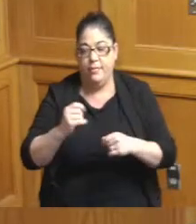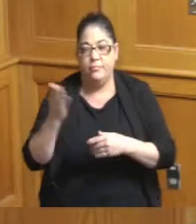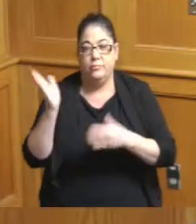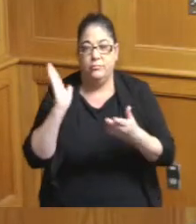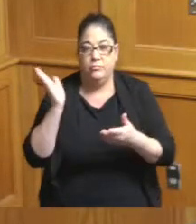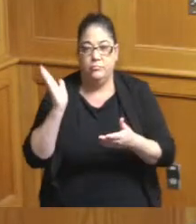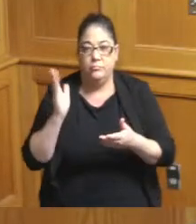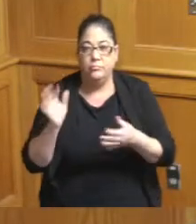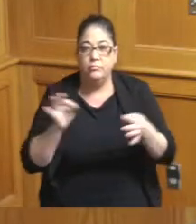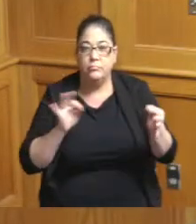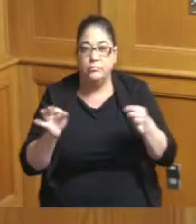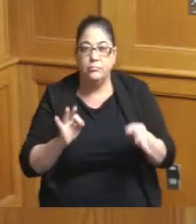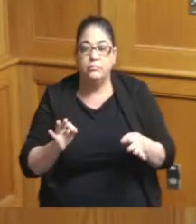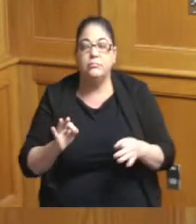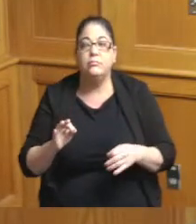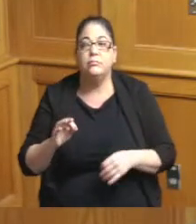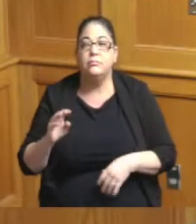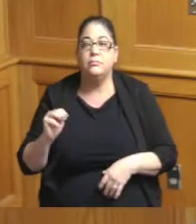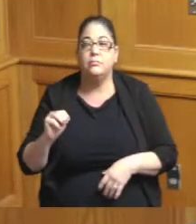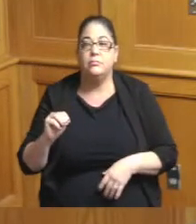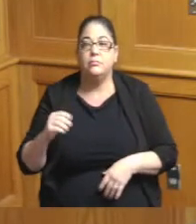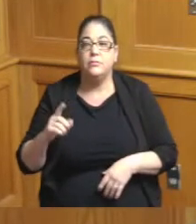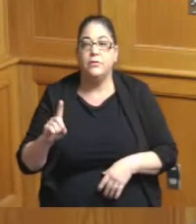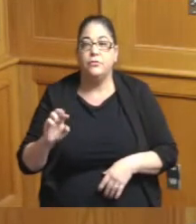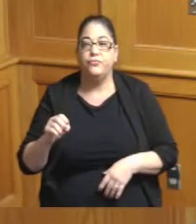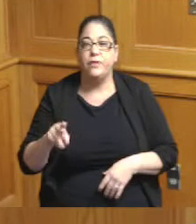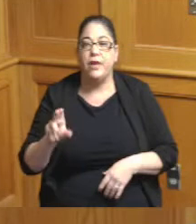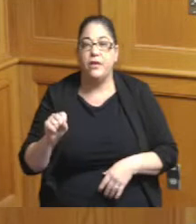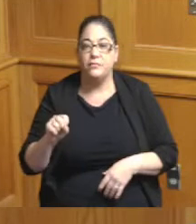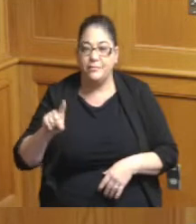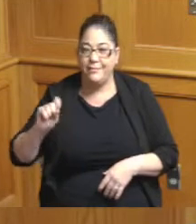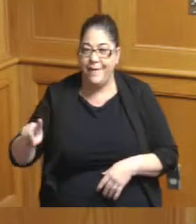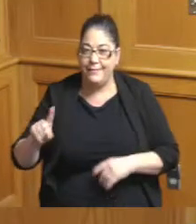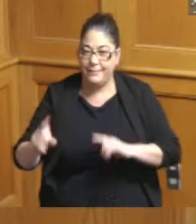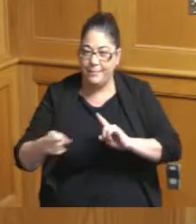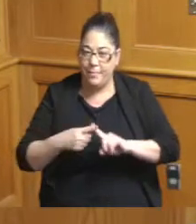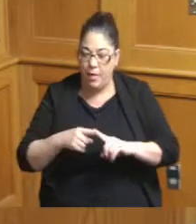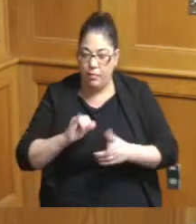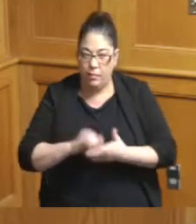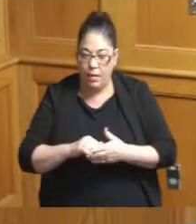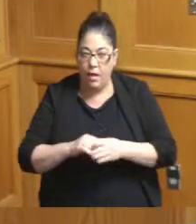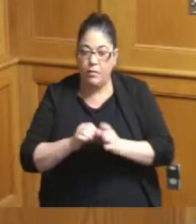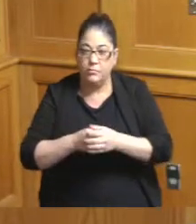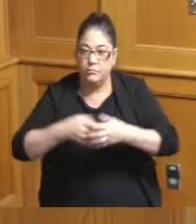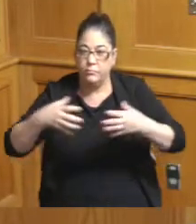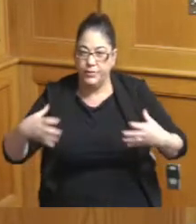about what the monies would be for the expansion and renovation of convention center and then I